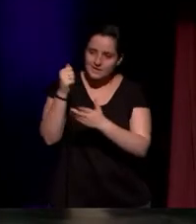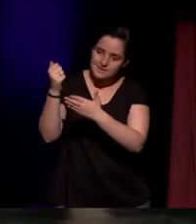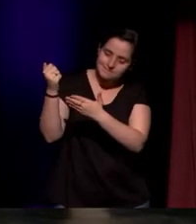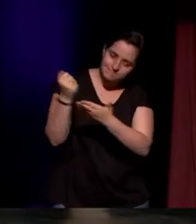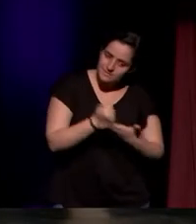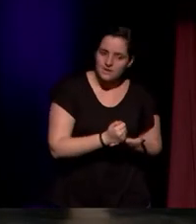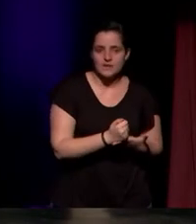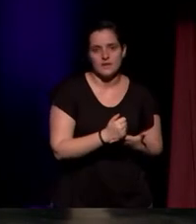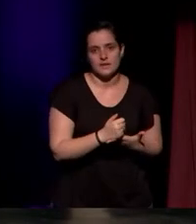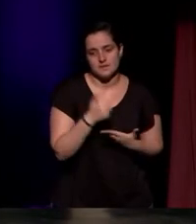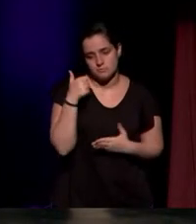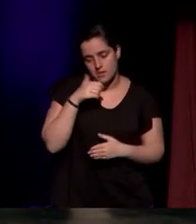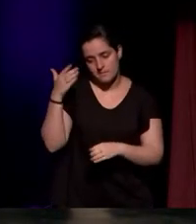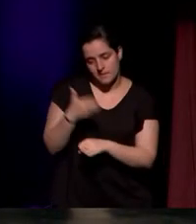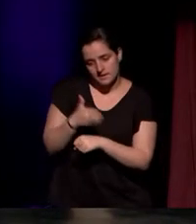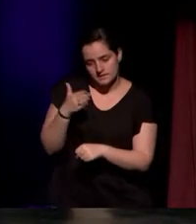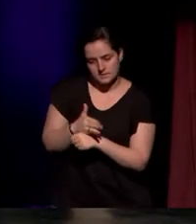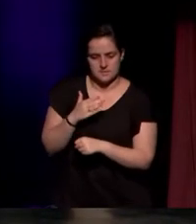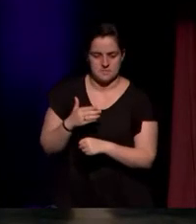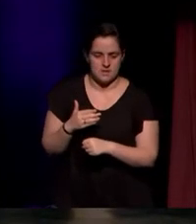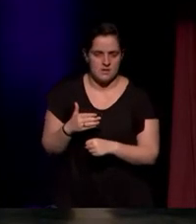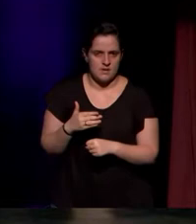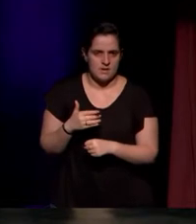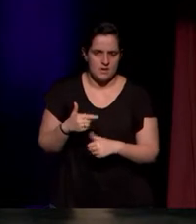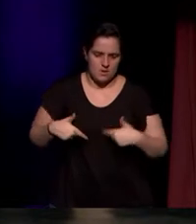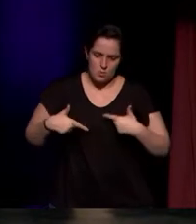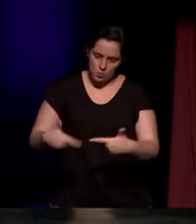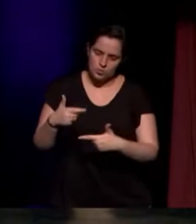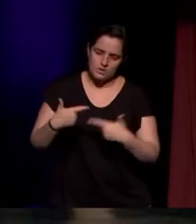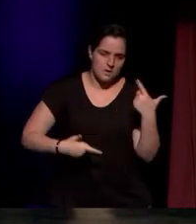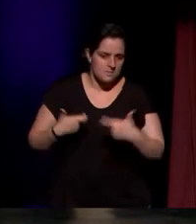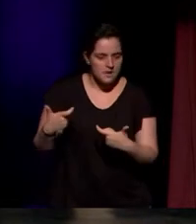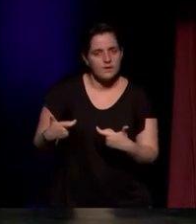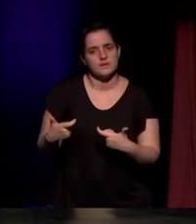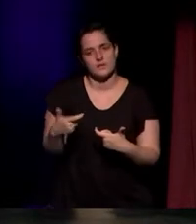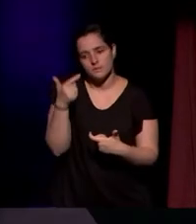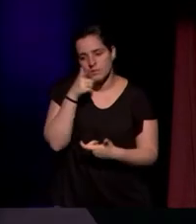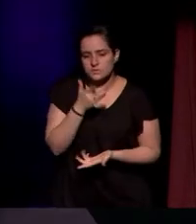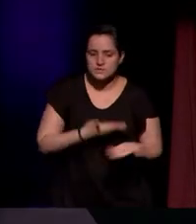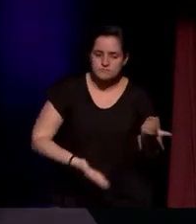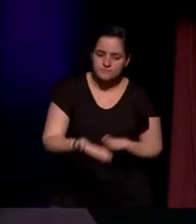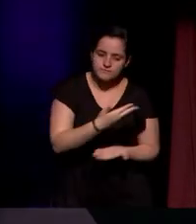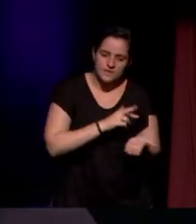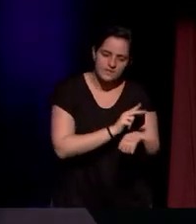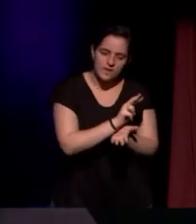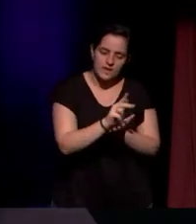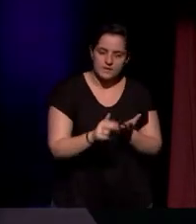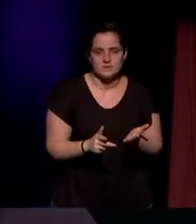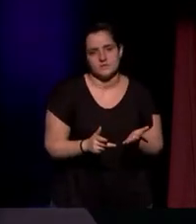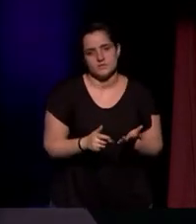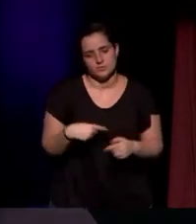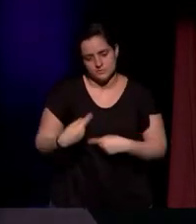who participated in the armed struggle to talk to the various generations. We have a research on the armed struggle